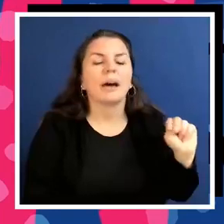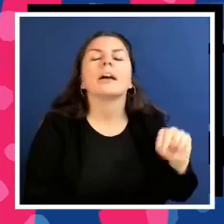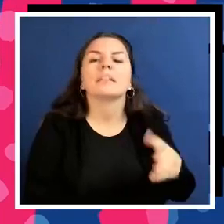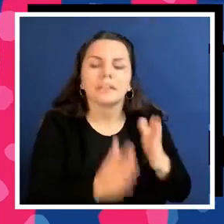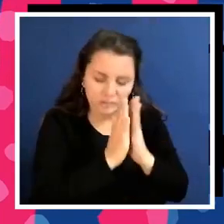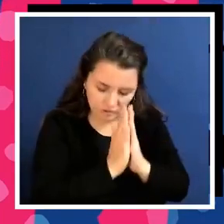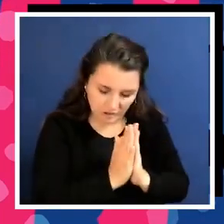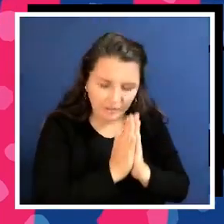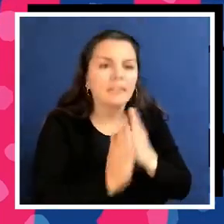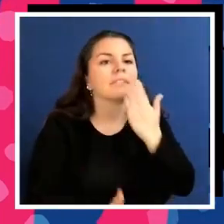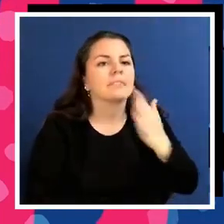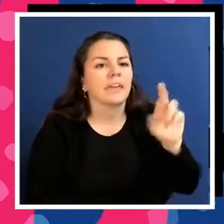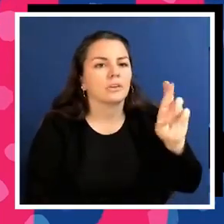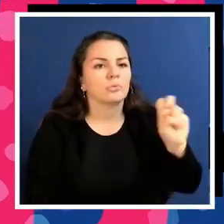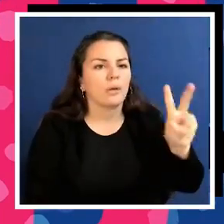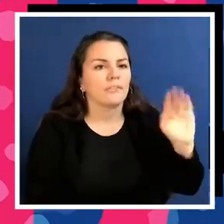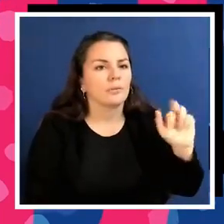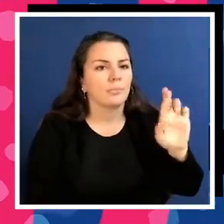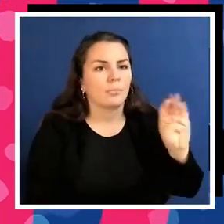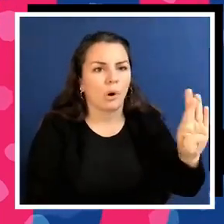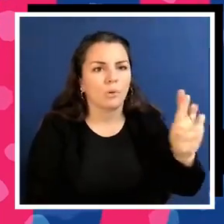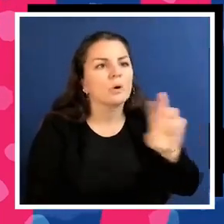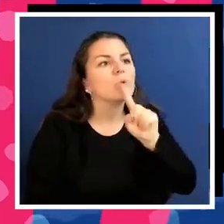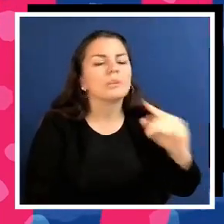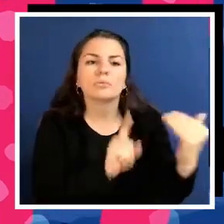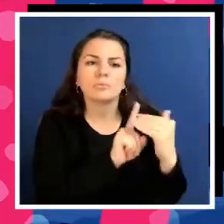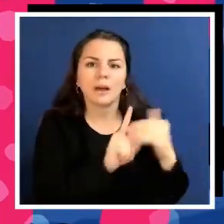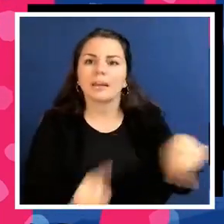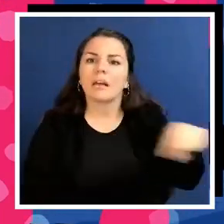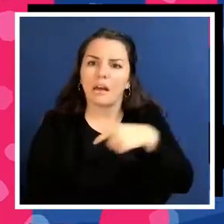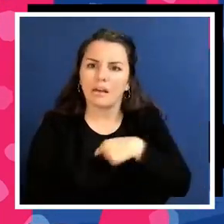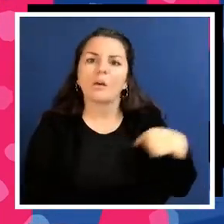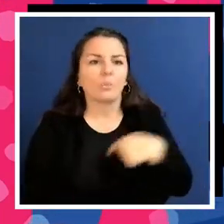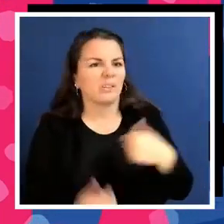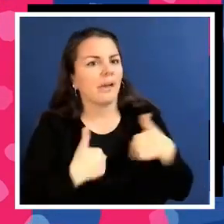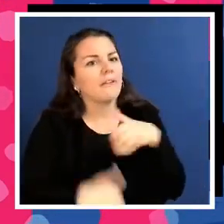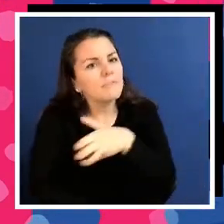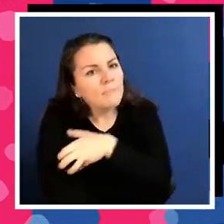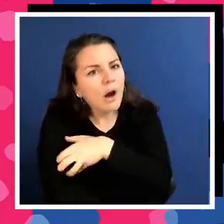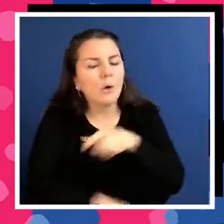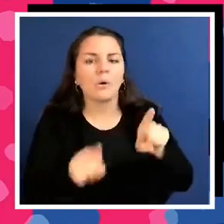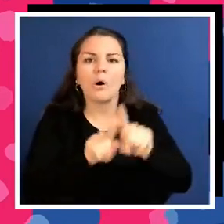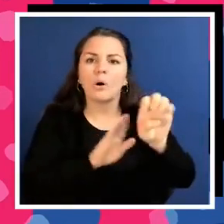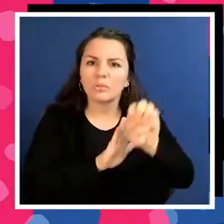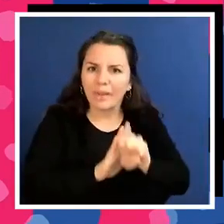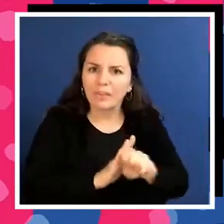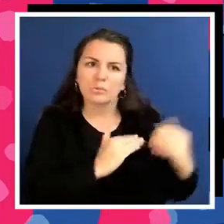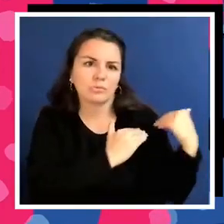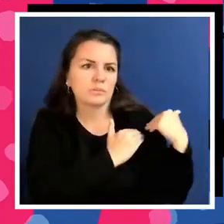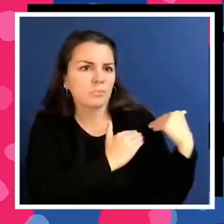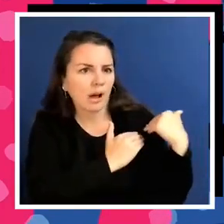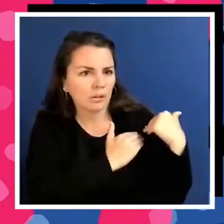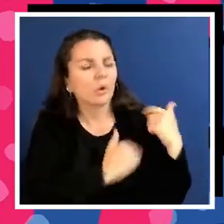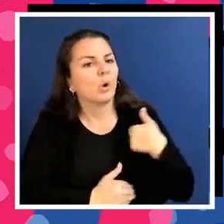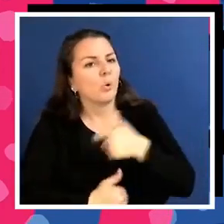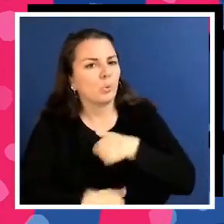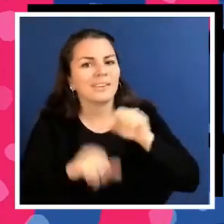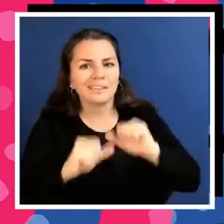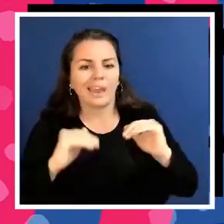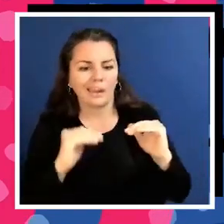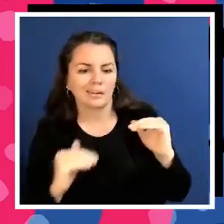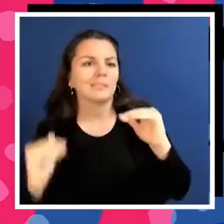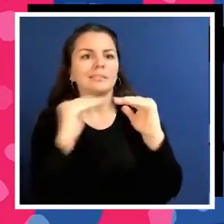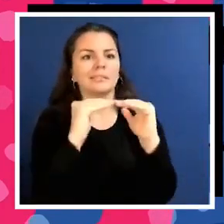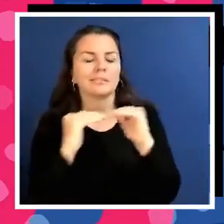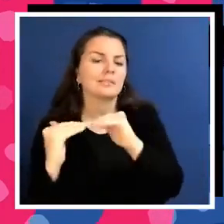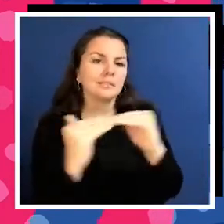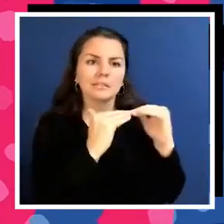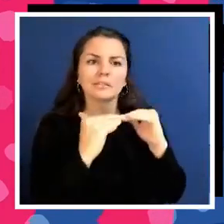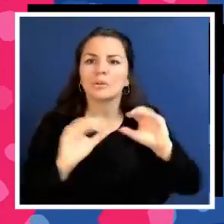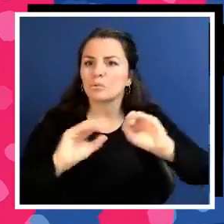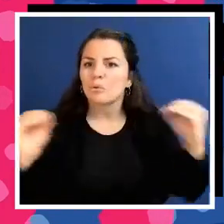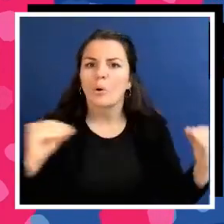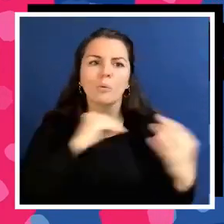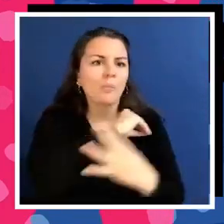AMEN!